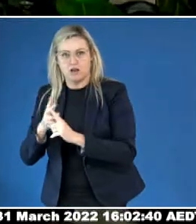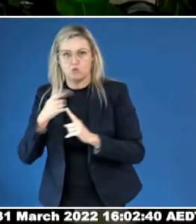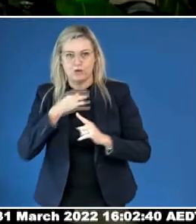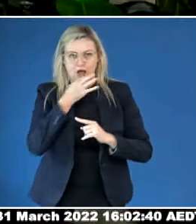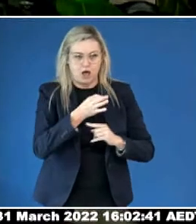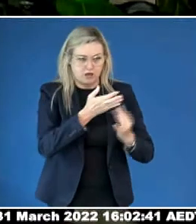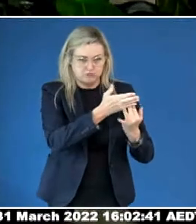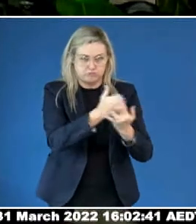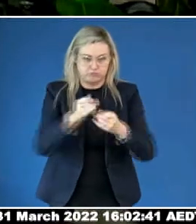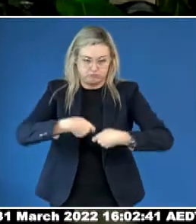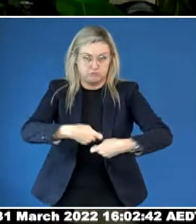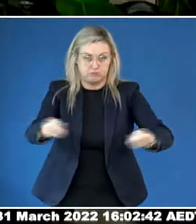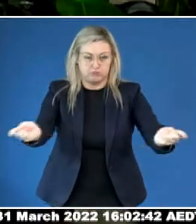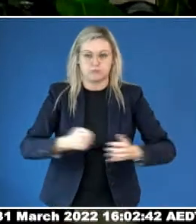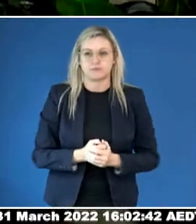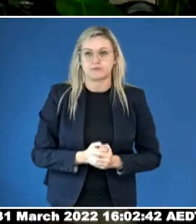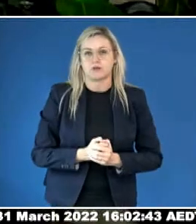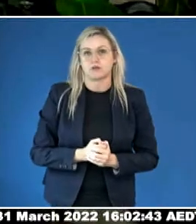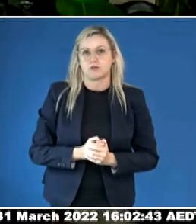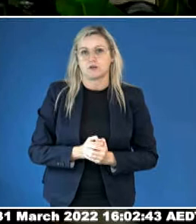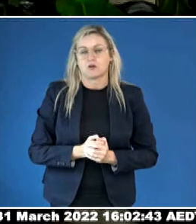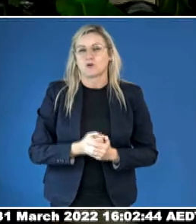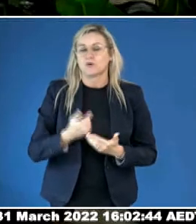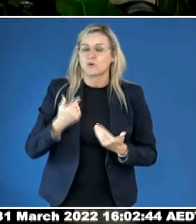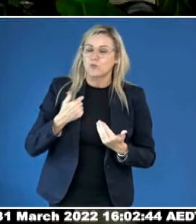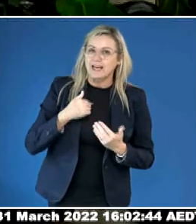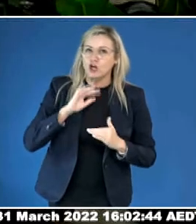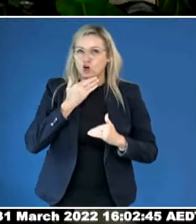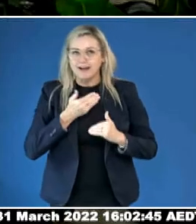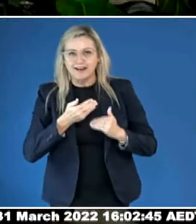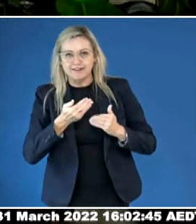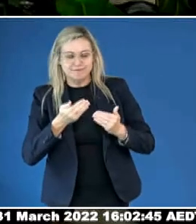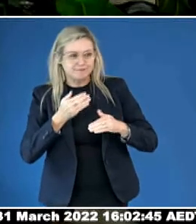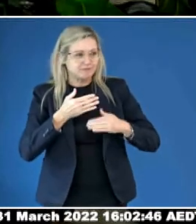I must admit we didn't have a lot of time to promote it, but we did get 235 responses,